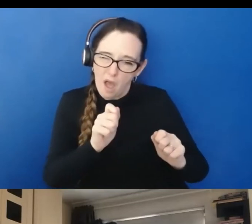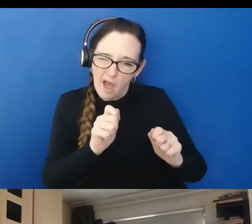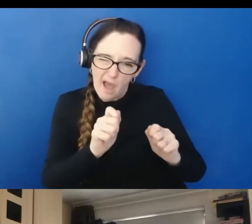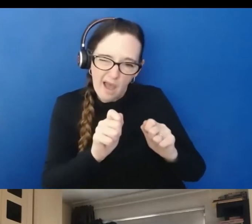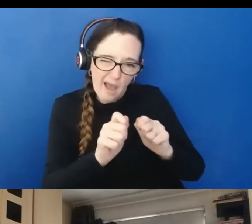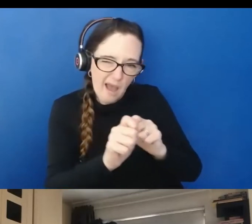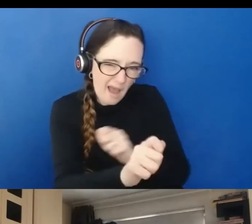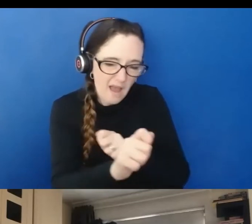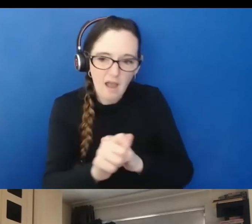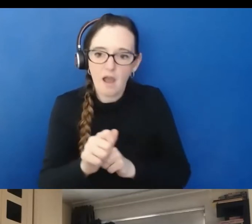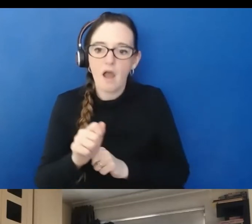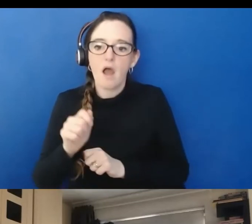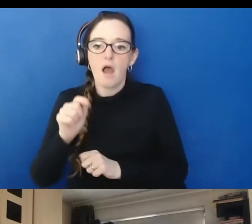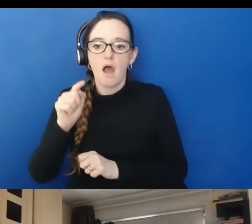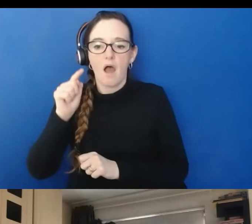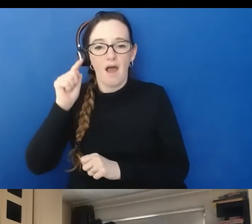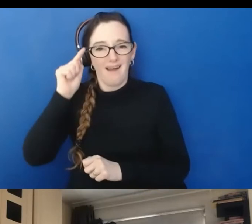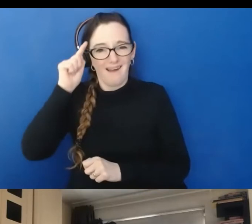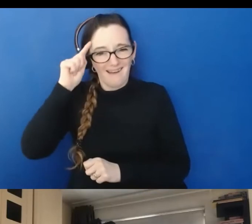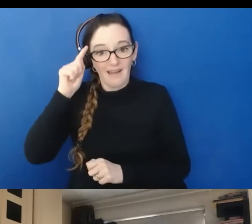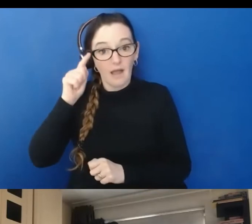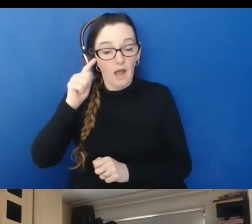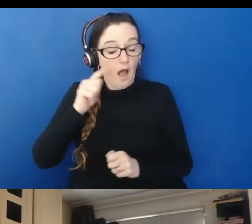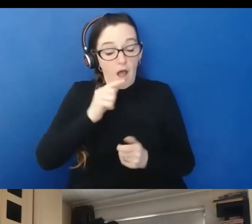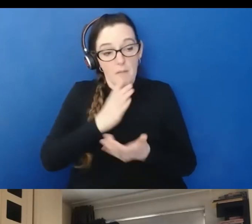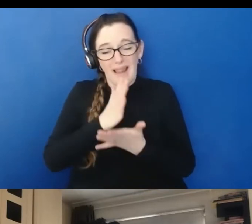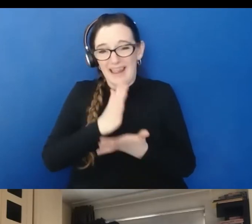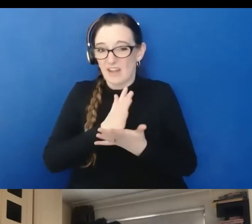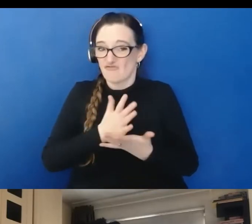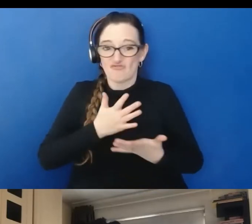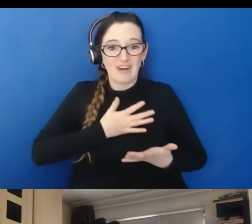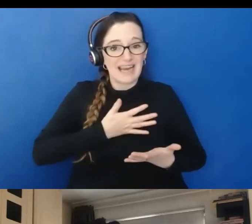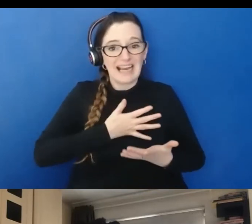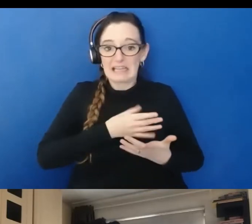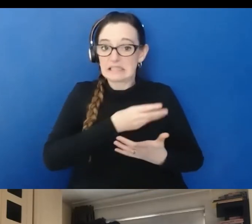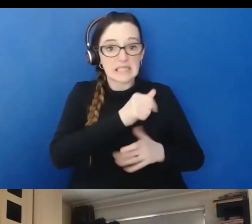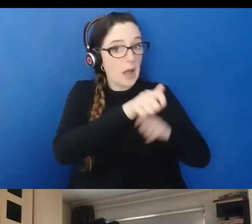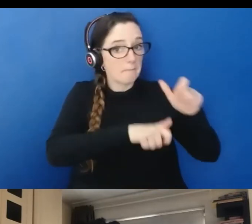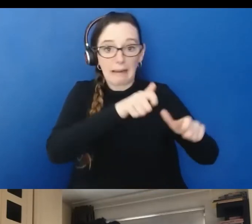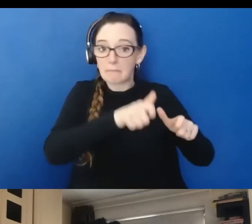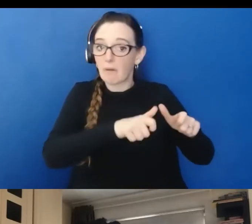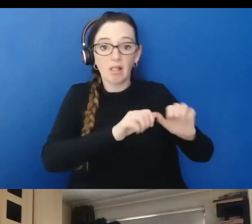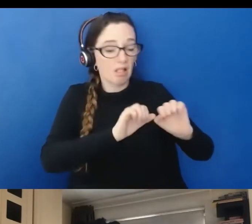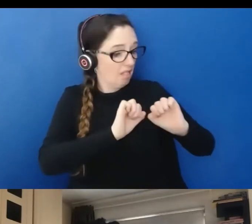people do have to pass a way in order for ideas to crumble.